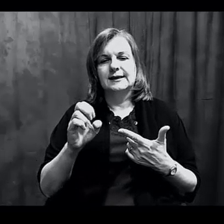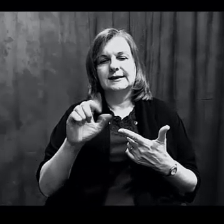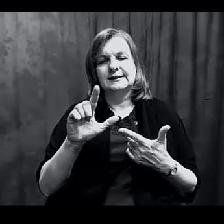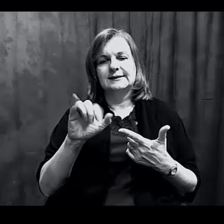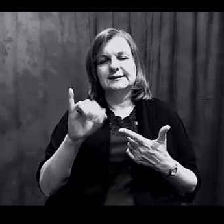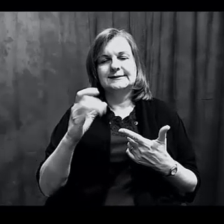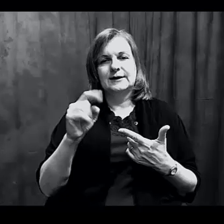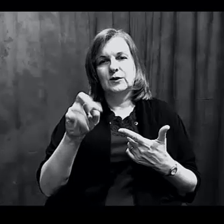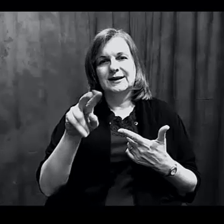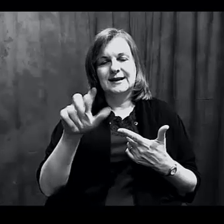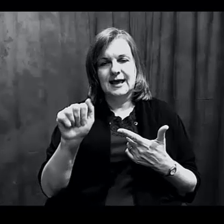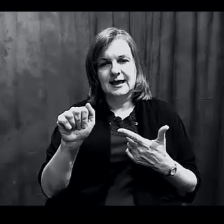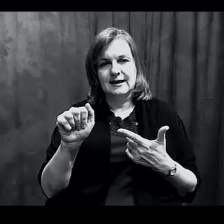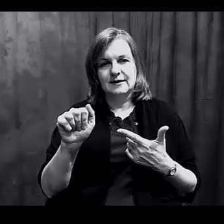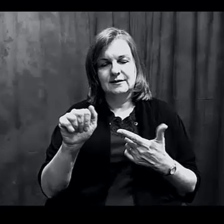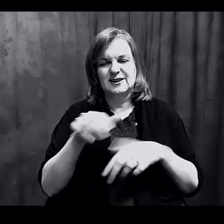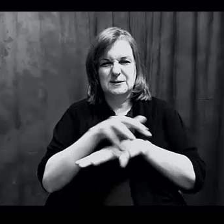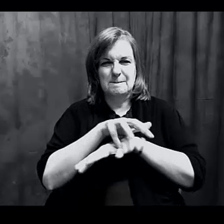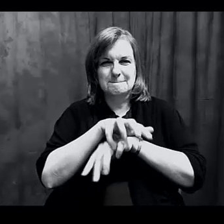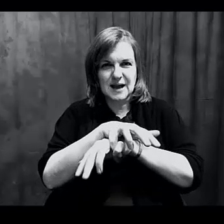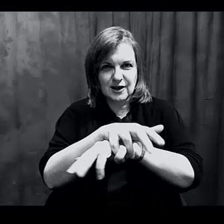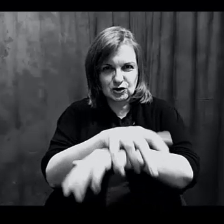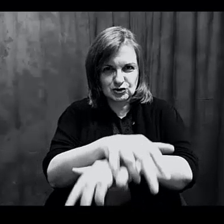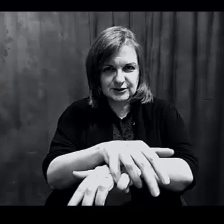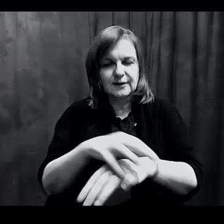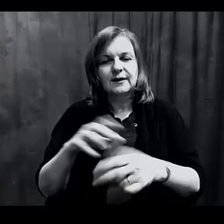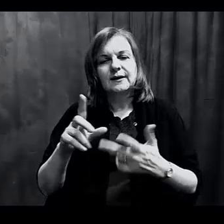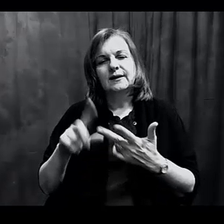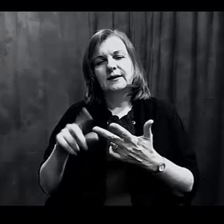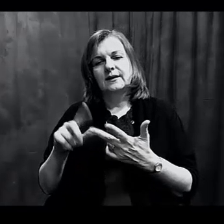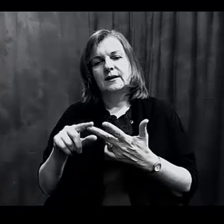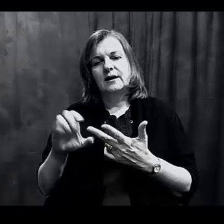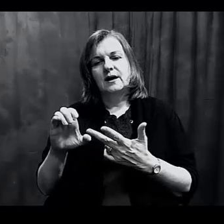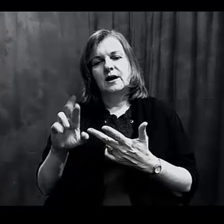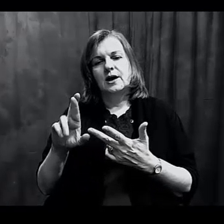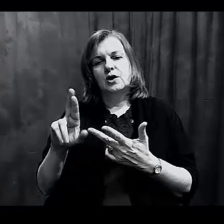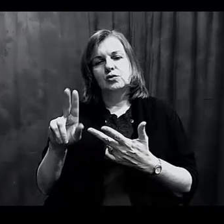need moist environments so it really is kind of all over the place